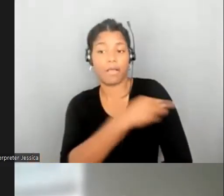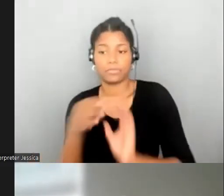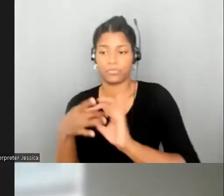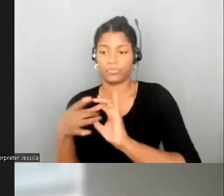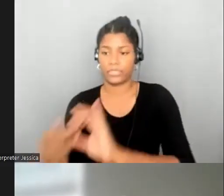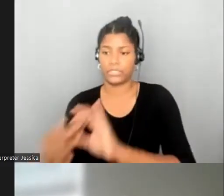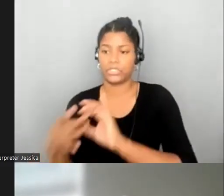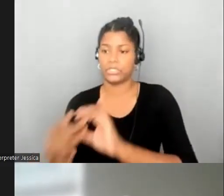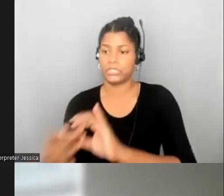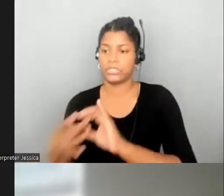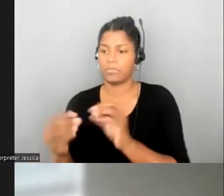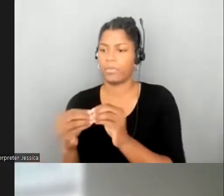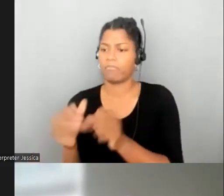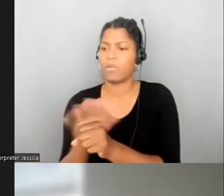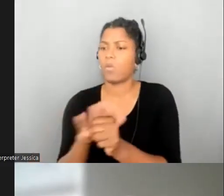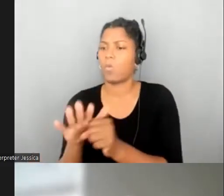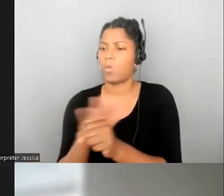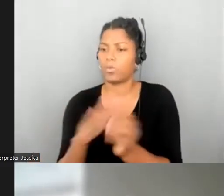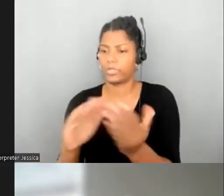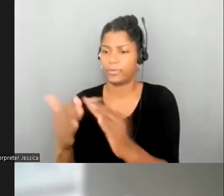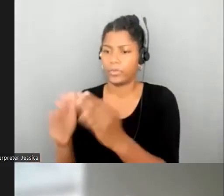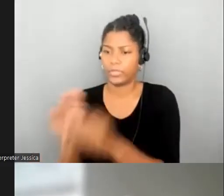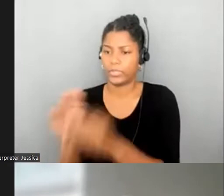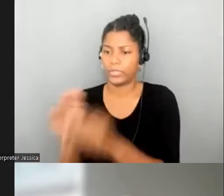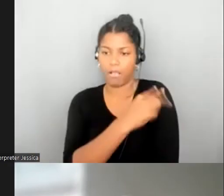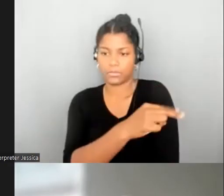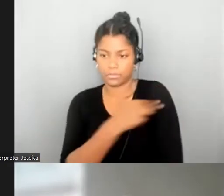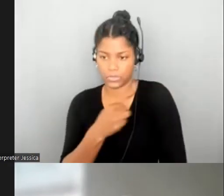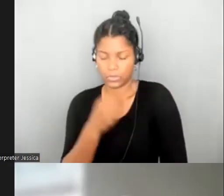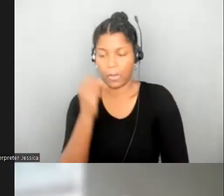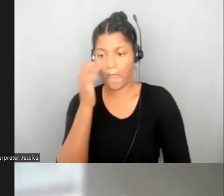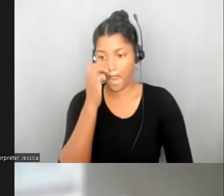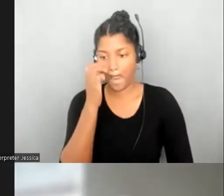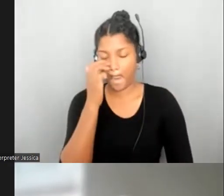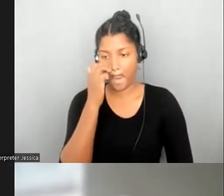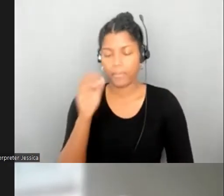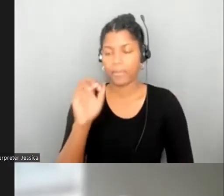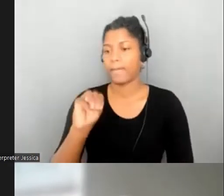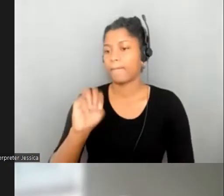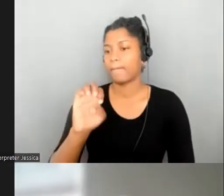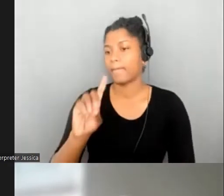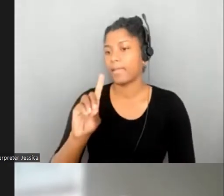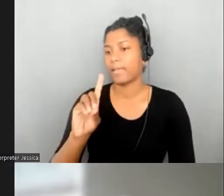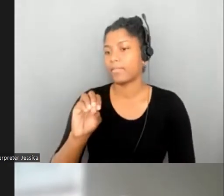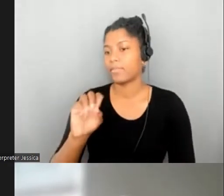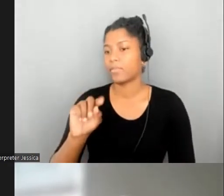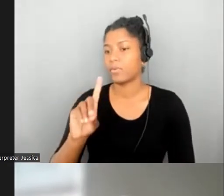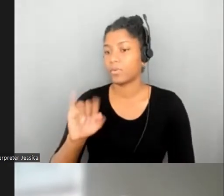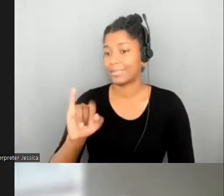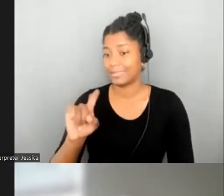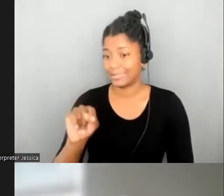community hospital, and that was a great start for us.